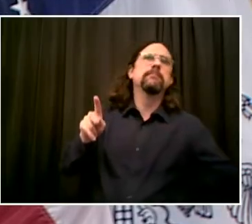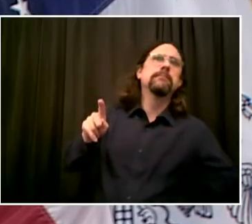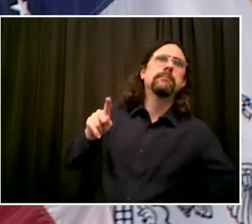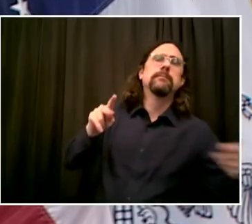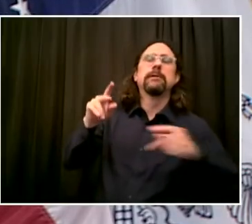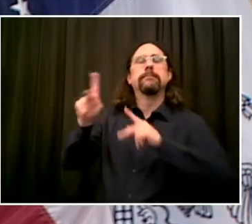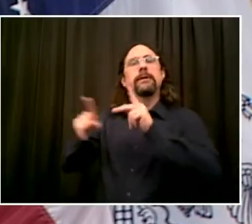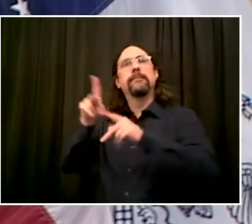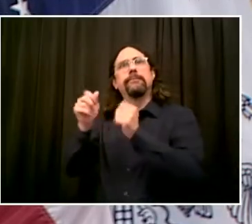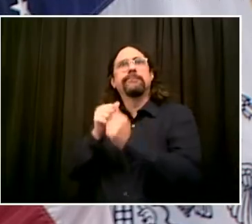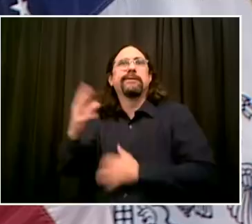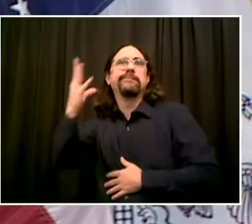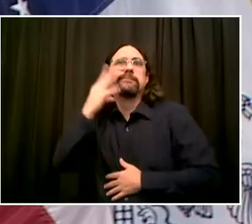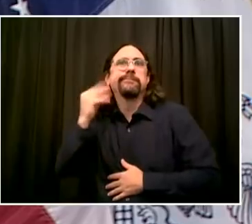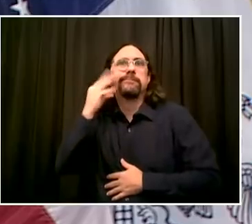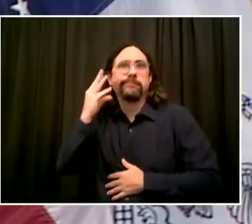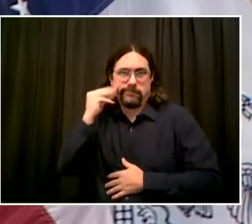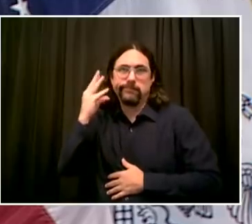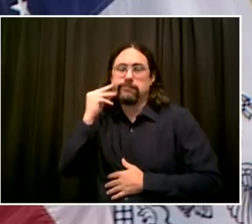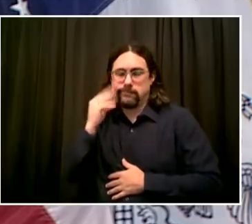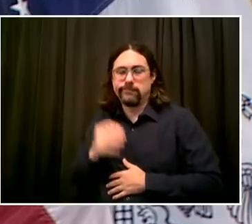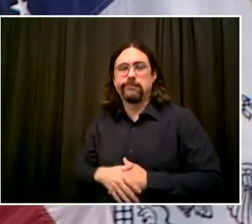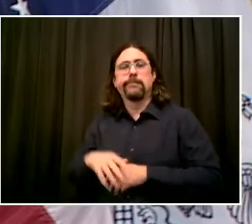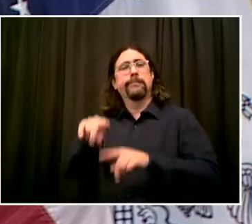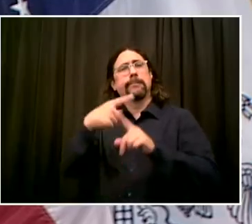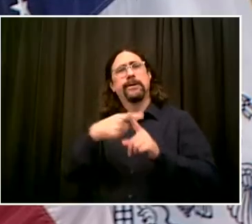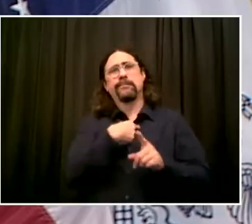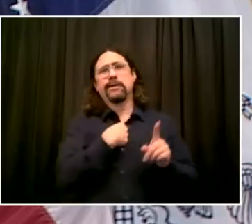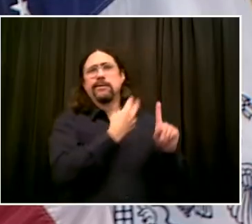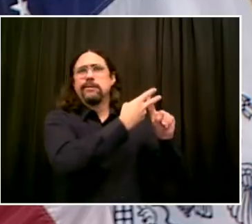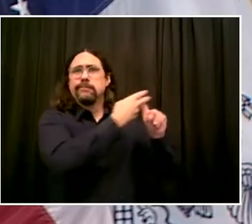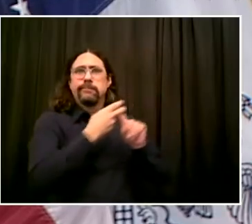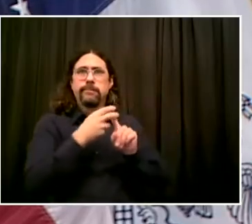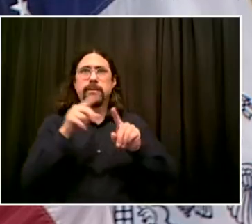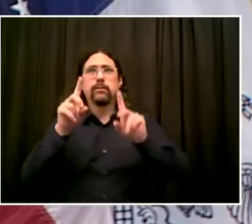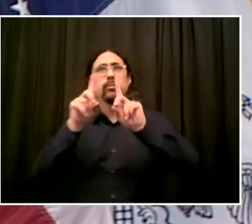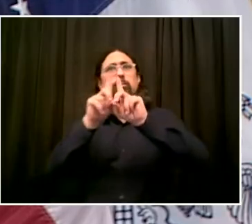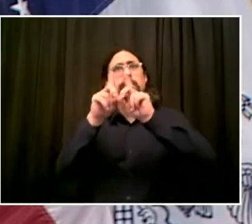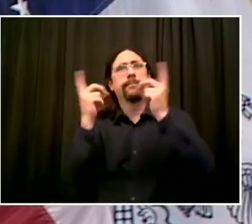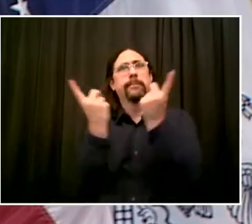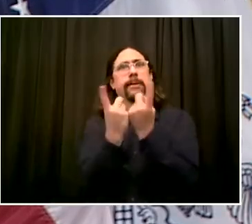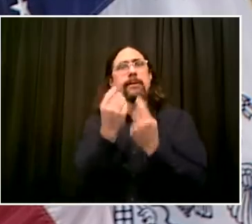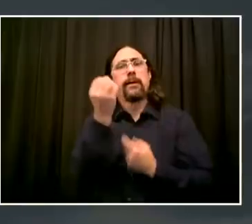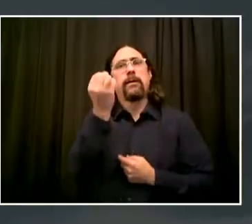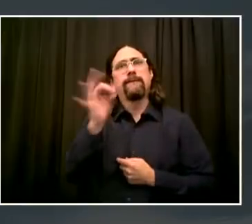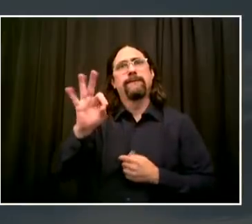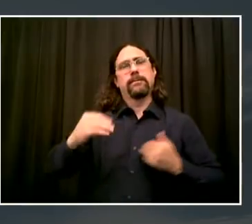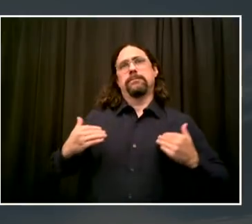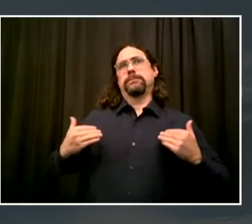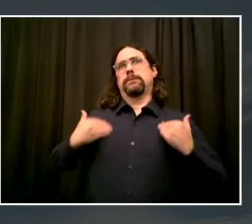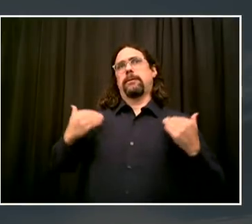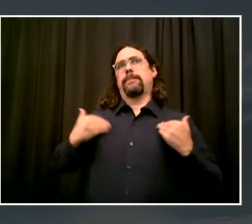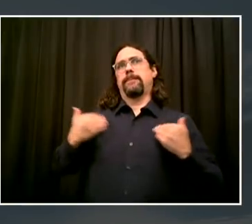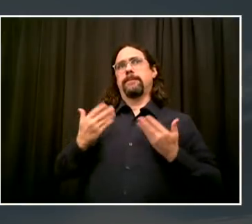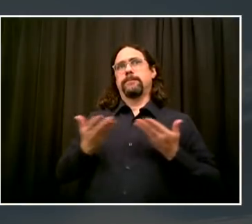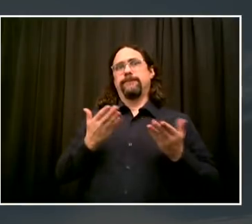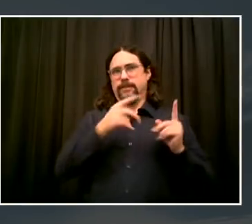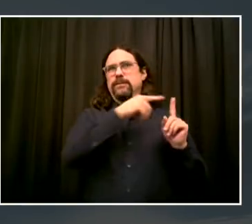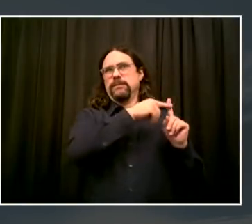ARE UNDER CONTRACT WITH THE DEPARTMENT. PROGRAMS WILL FOLLOWHE T PDEARTMENT OF HEALTH A ND